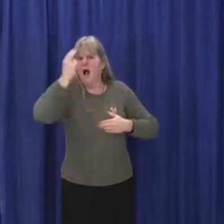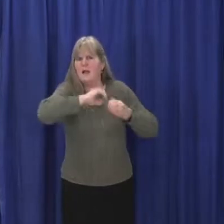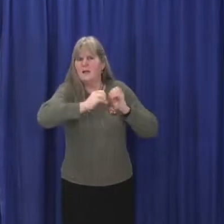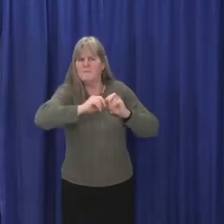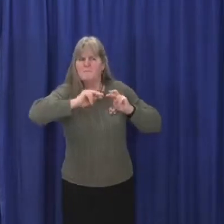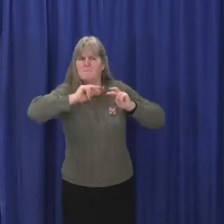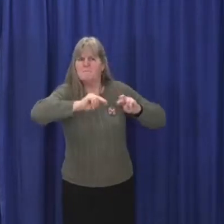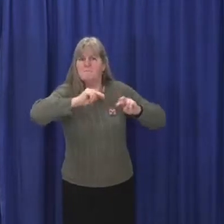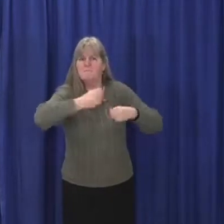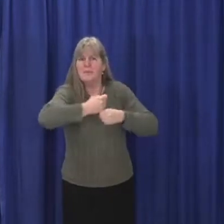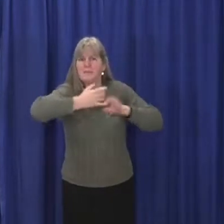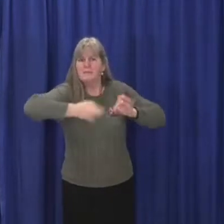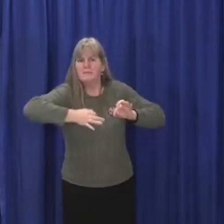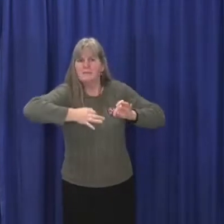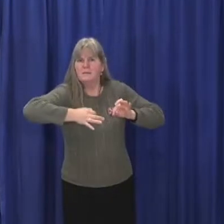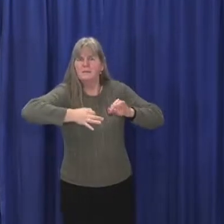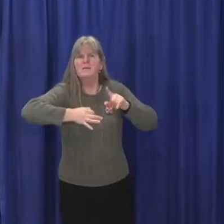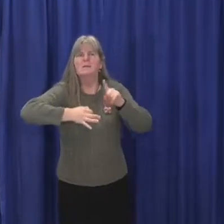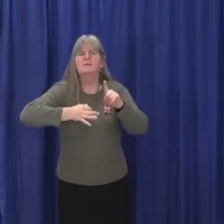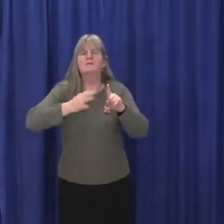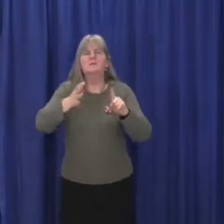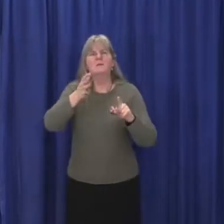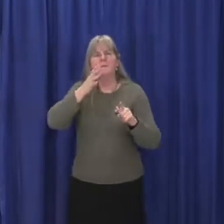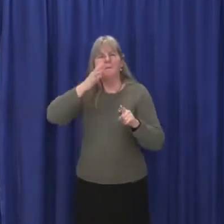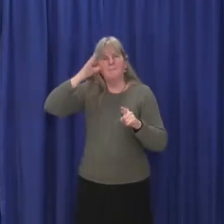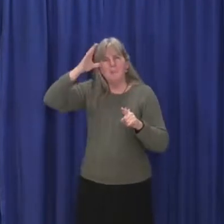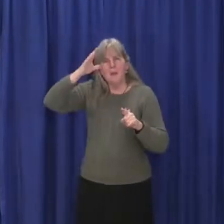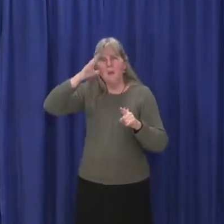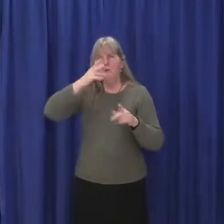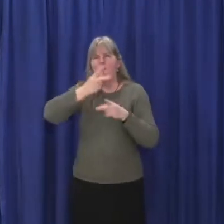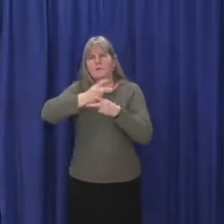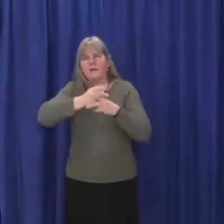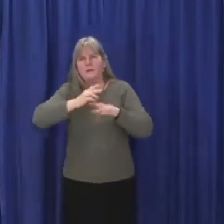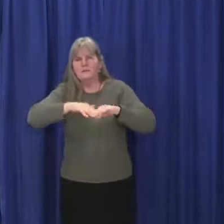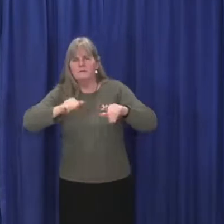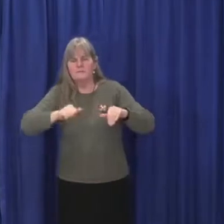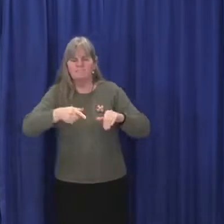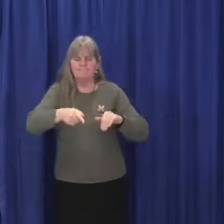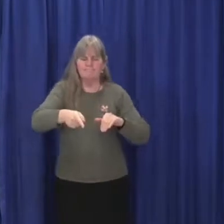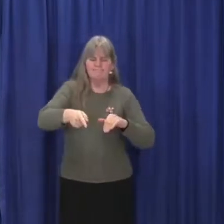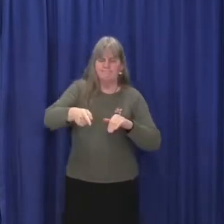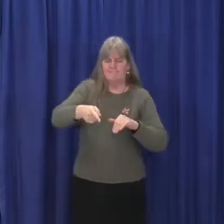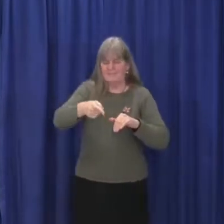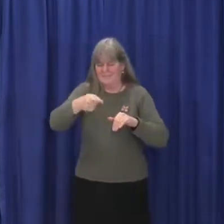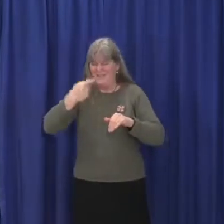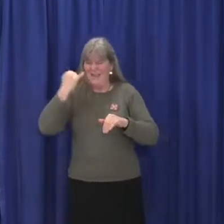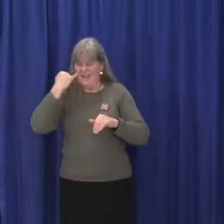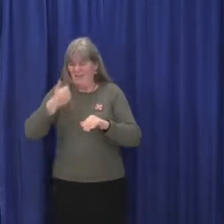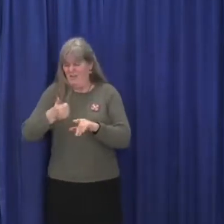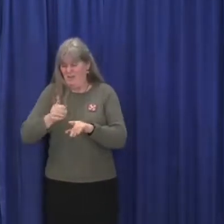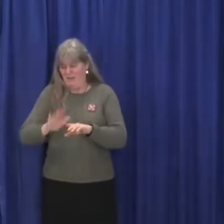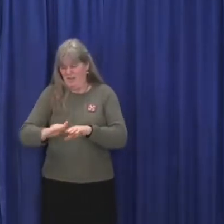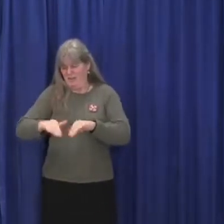that parents and guardians of students advise their child's school when their child is absent